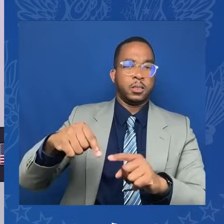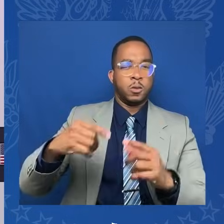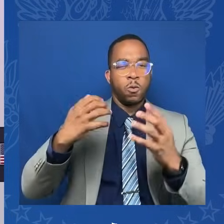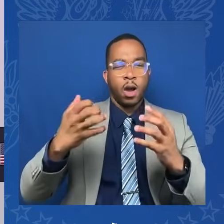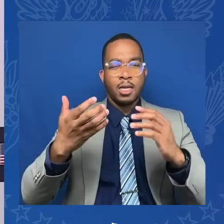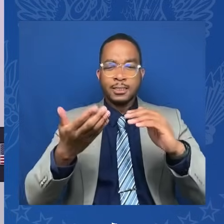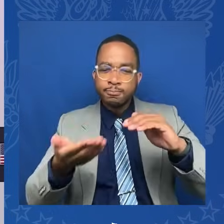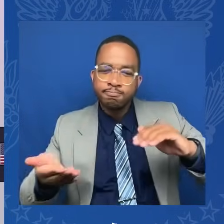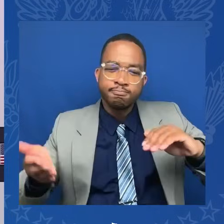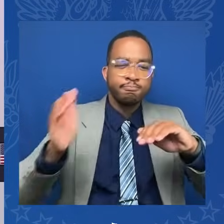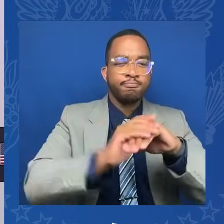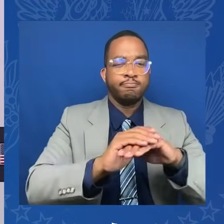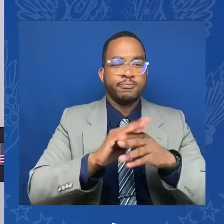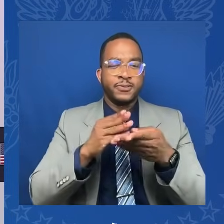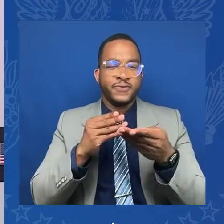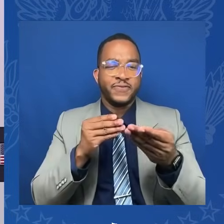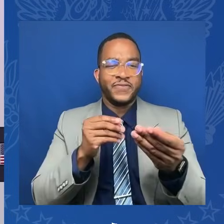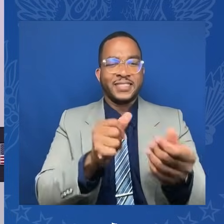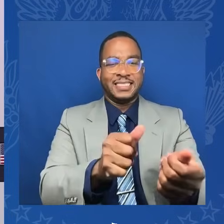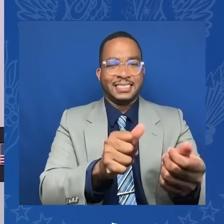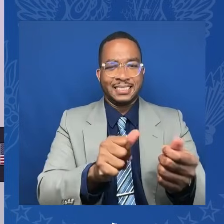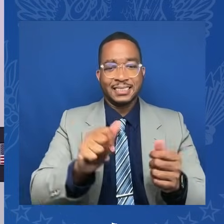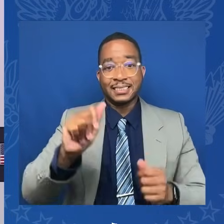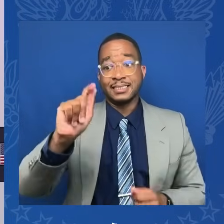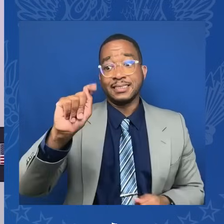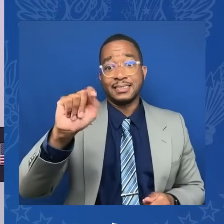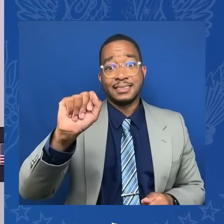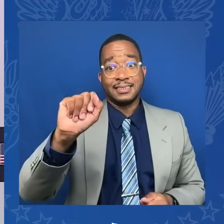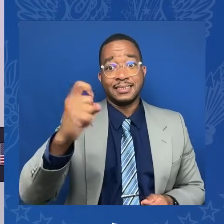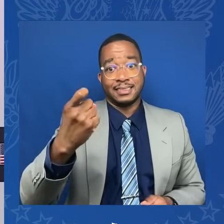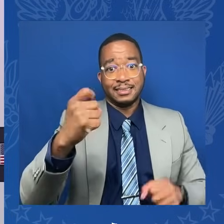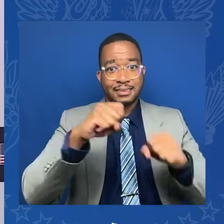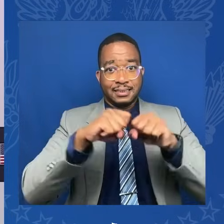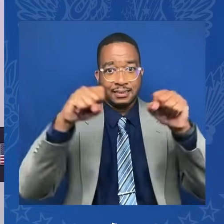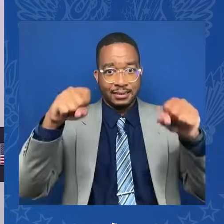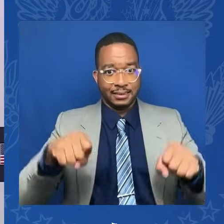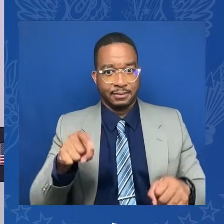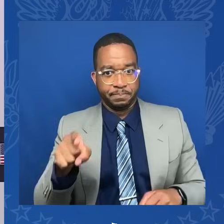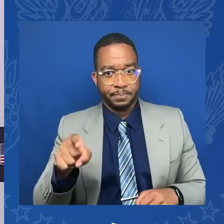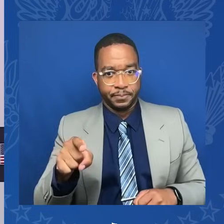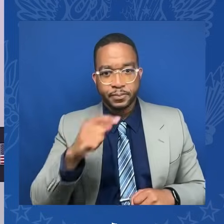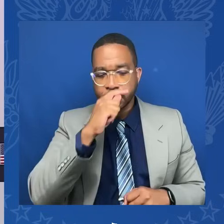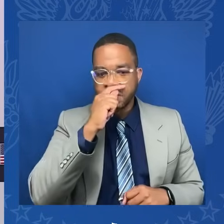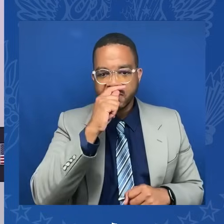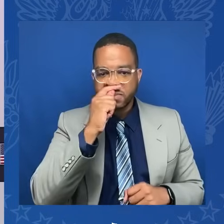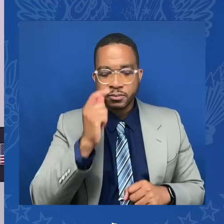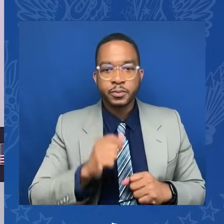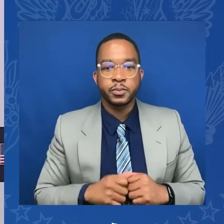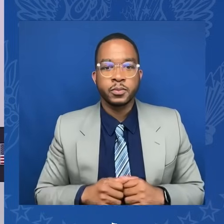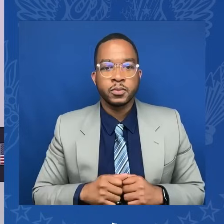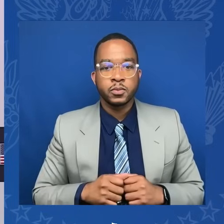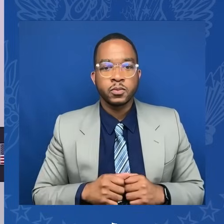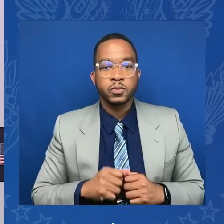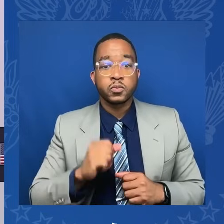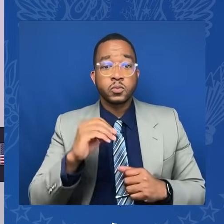We are stepping up the exit from the coal -- from coal energy. There will be the conference on the ocean.